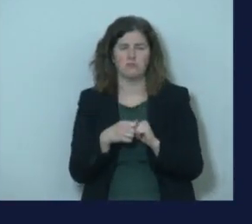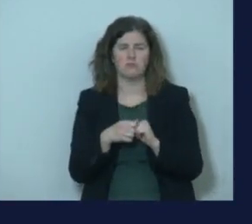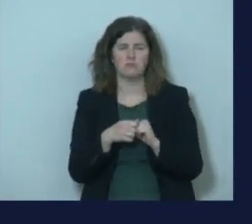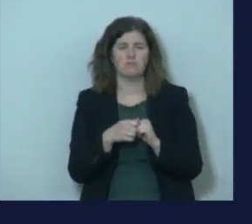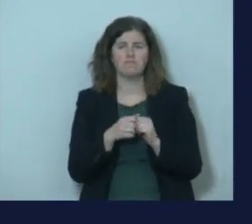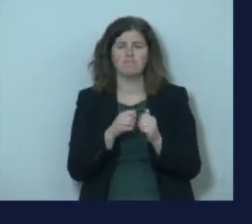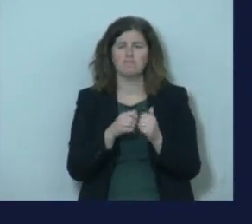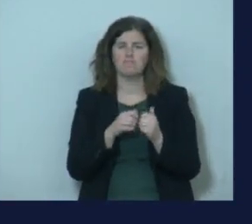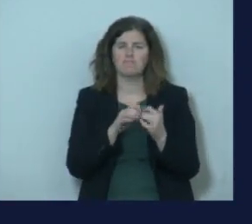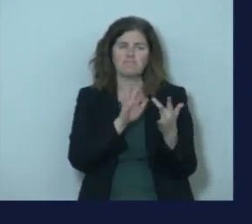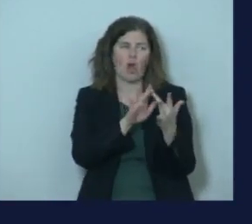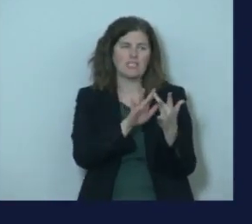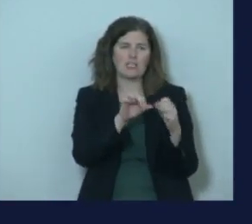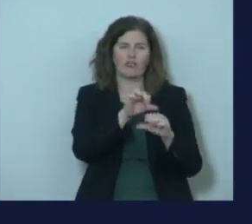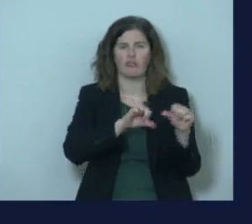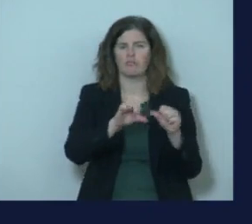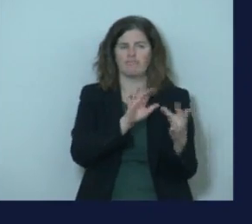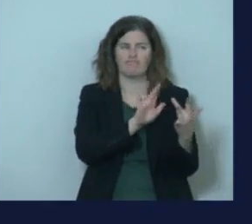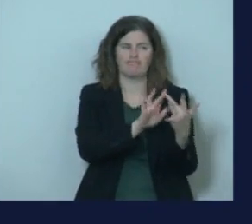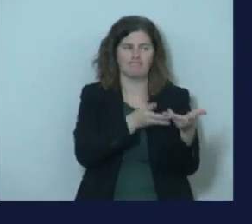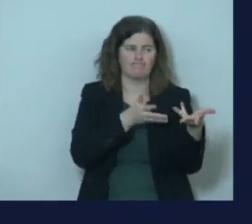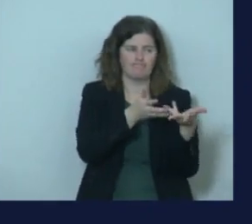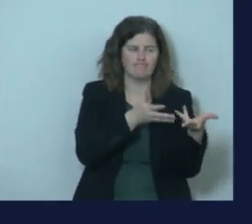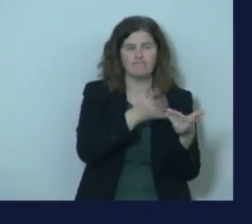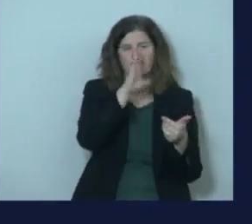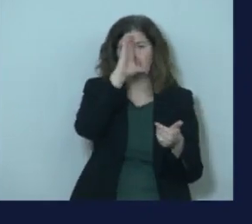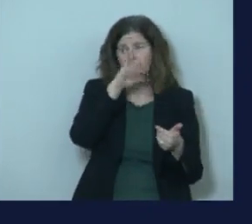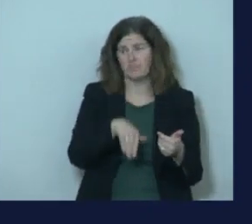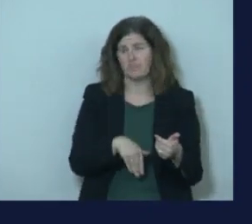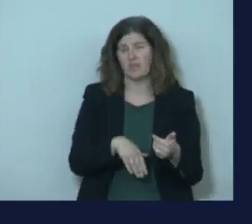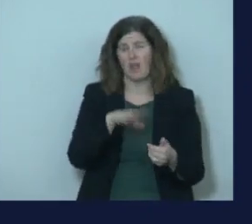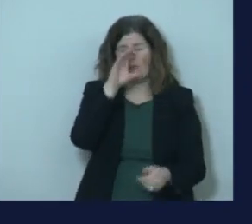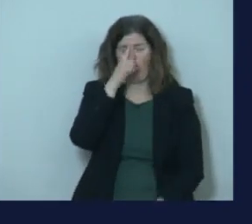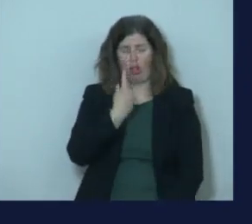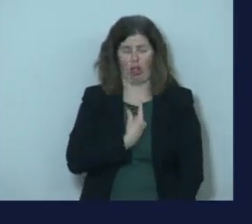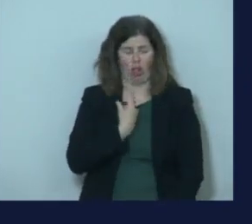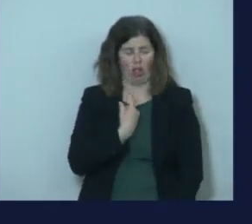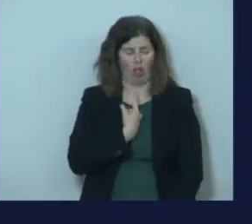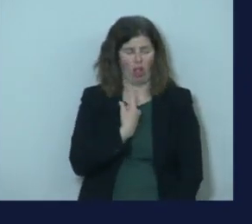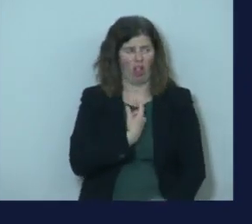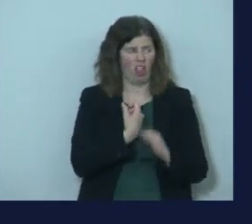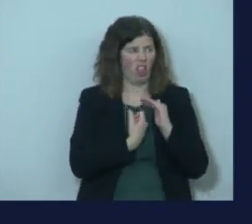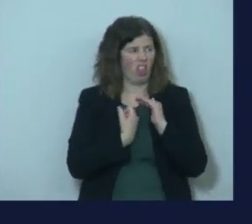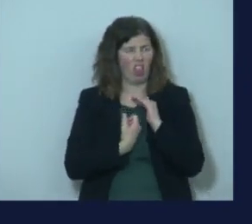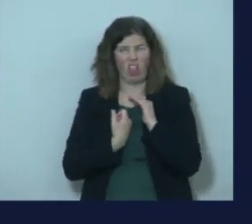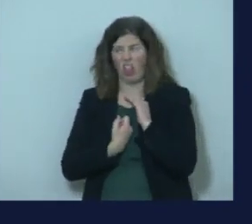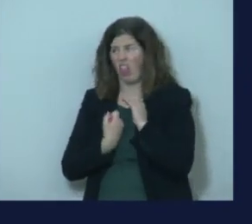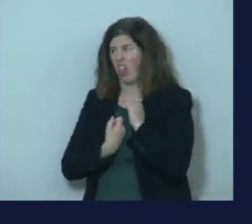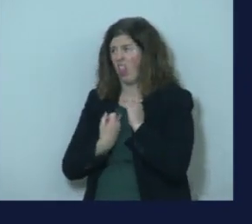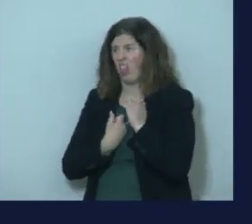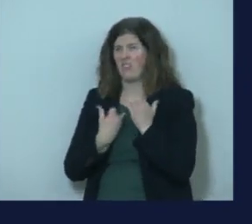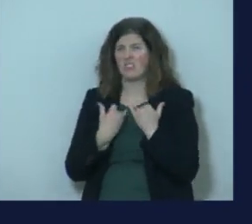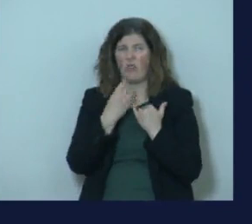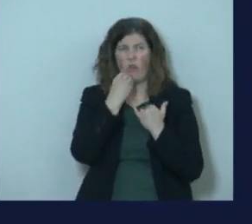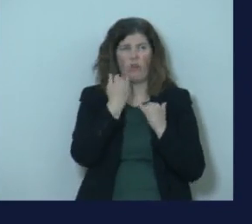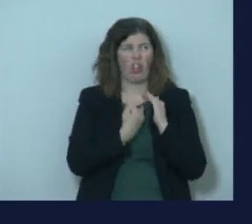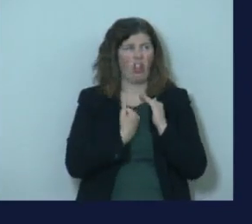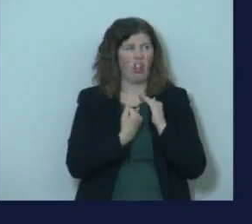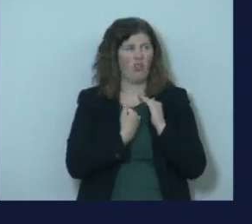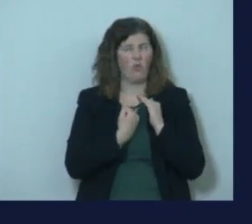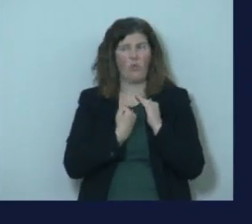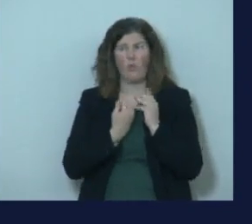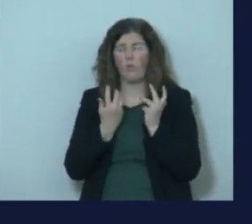ENCOURAGE THEM TO CONTACT US SO WE CAN GET THE FACE COVERINGS.